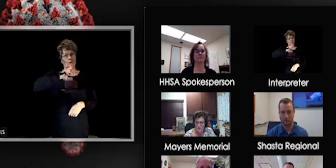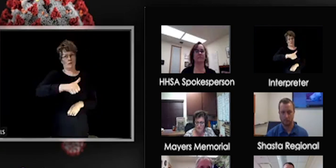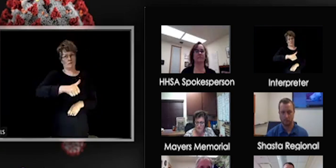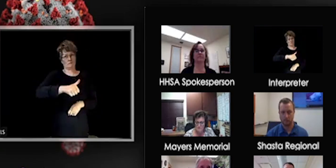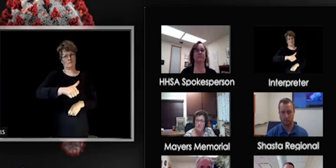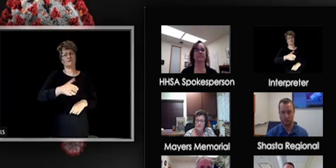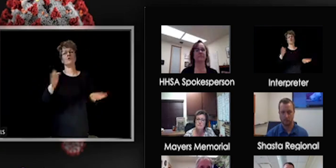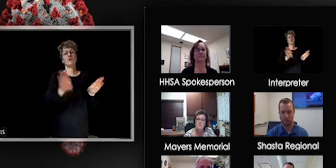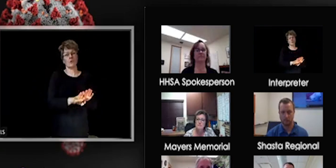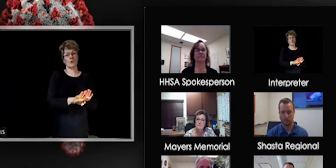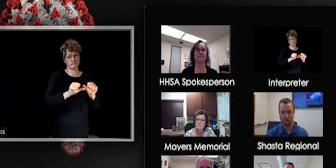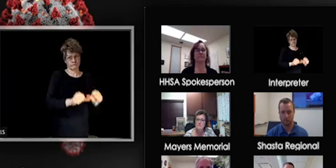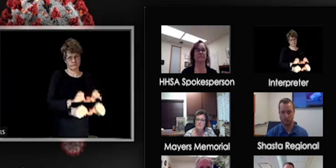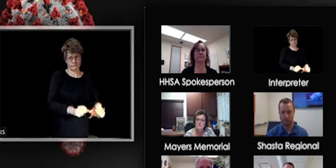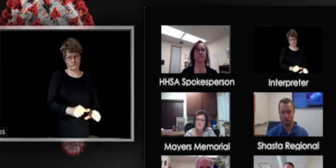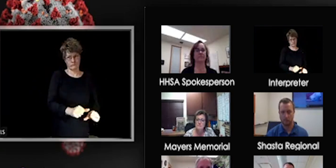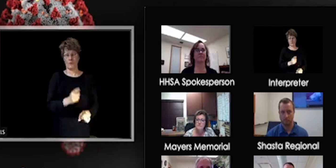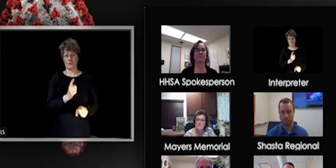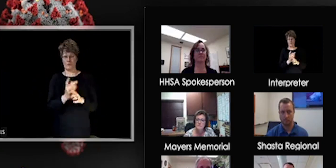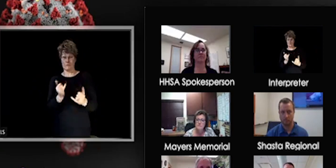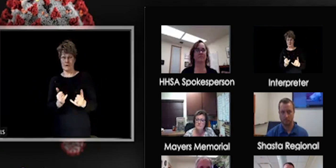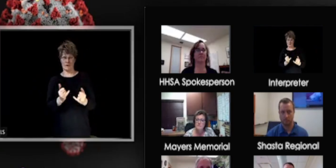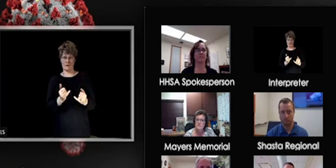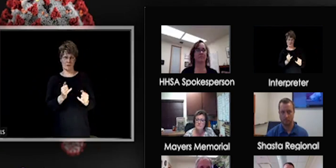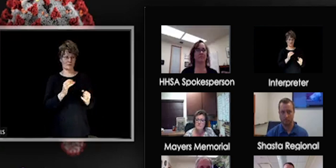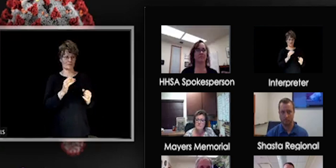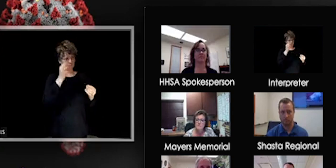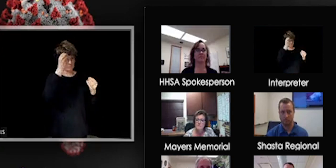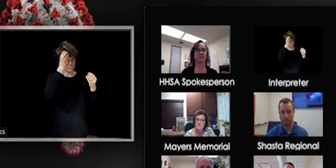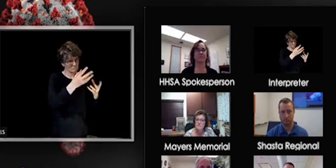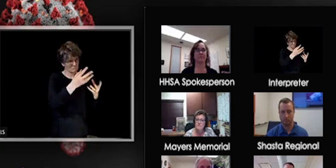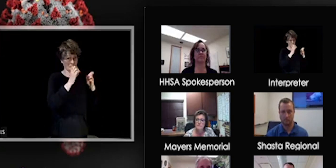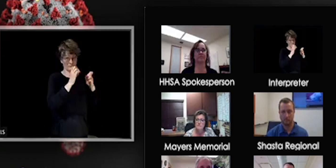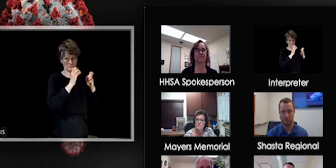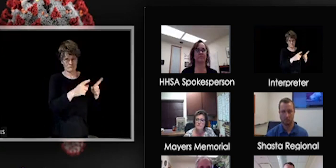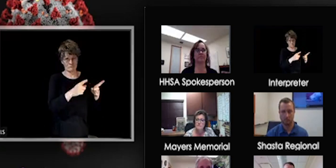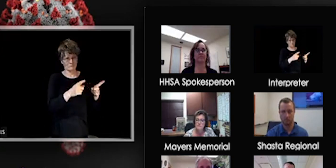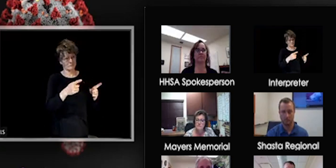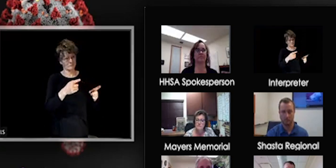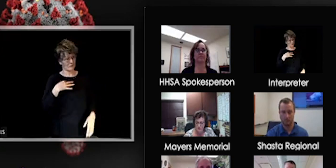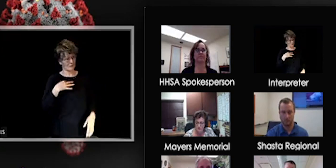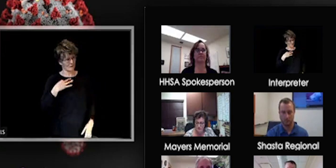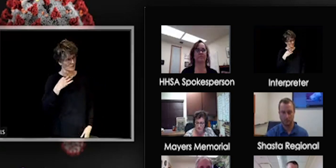looking for voluntary compliance from those businesses and peer pressure from the gyms